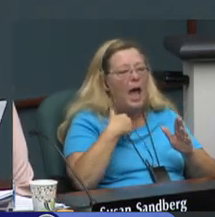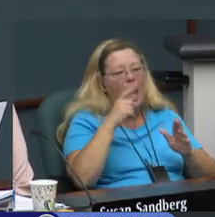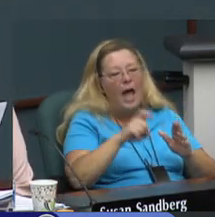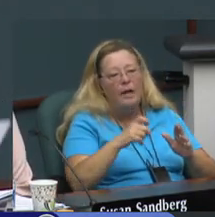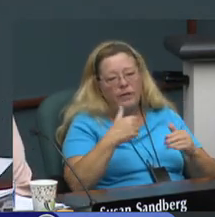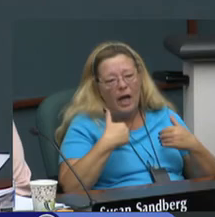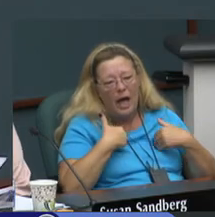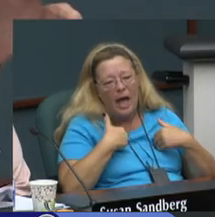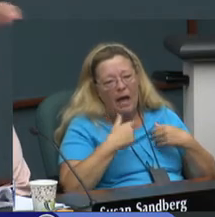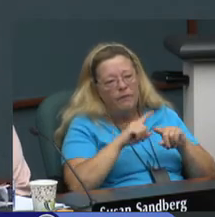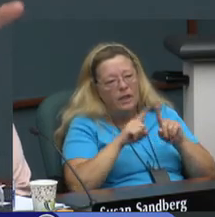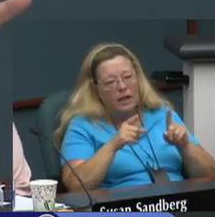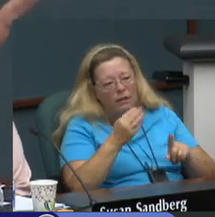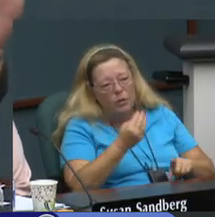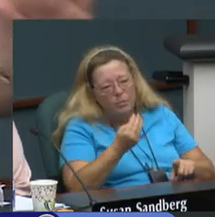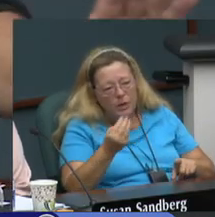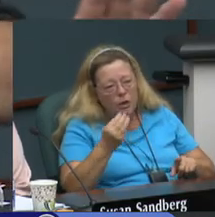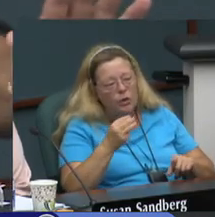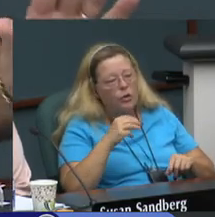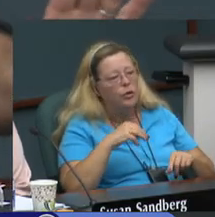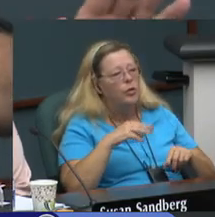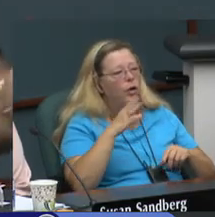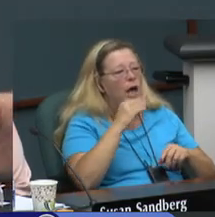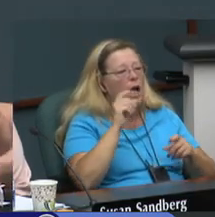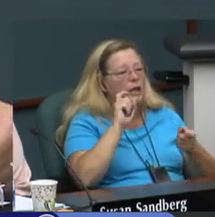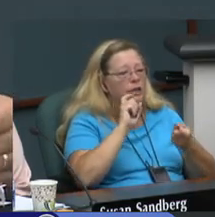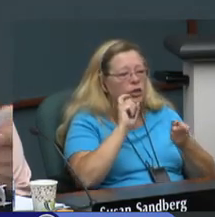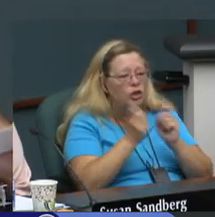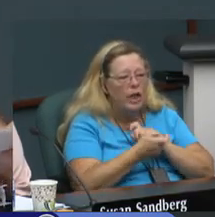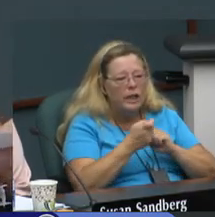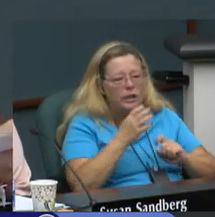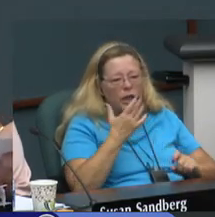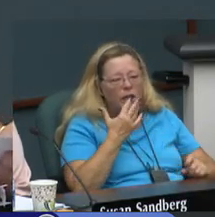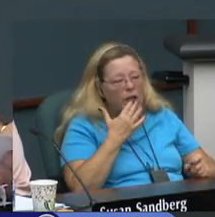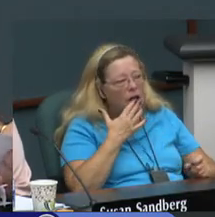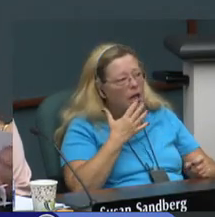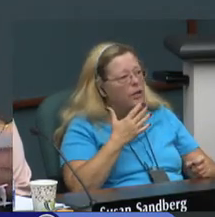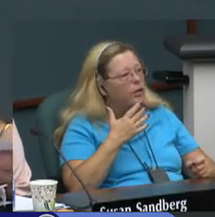materials and change the color and do you know about that because it seems